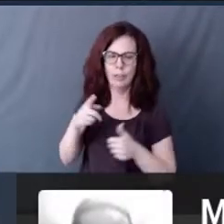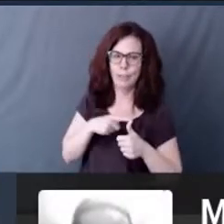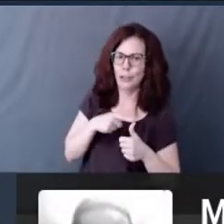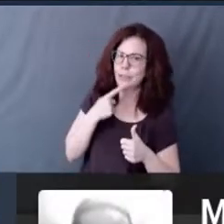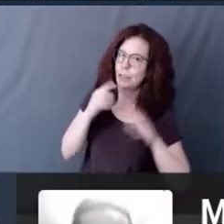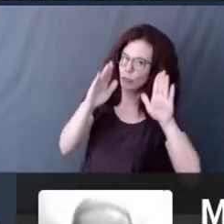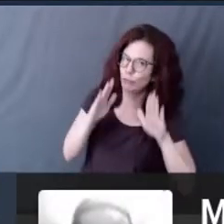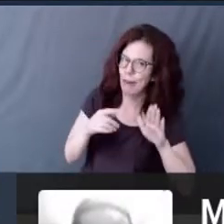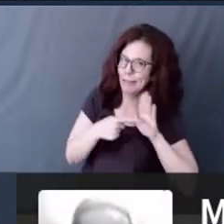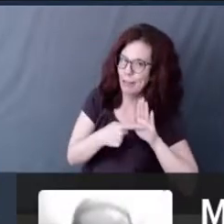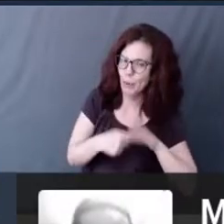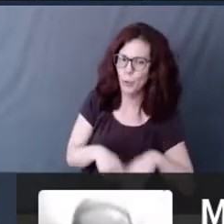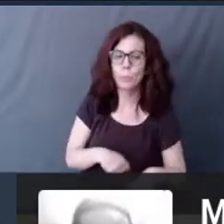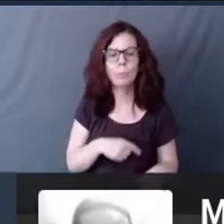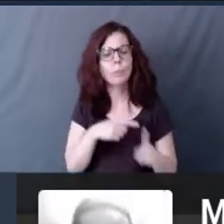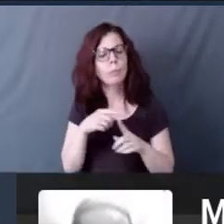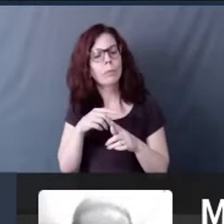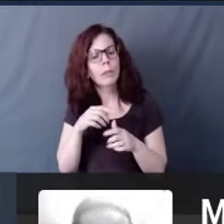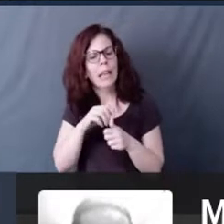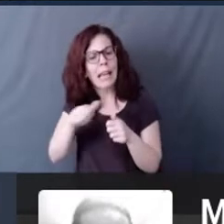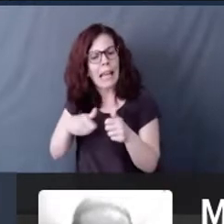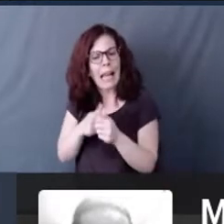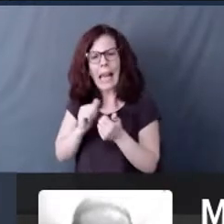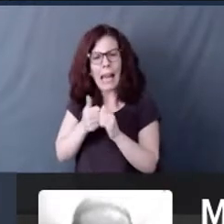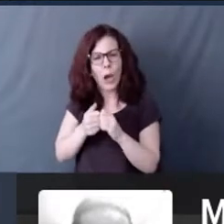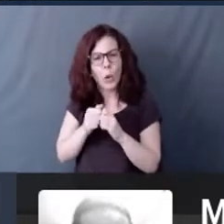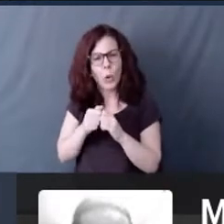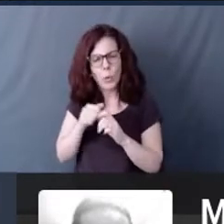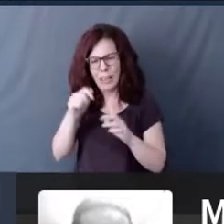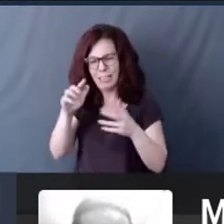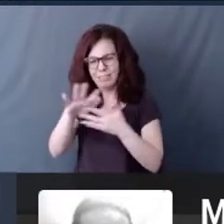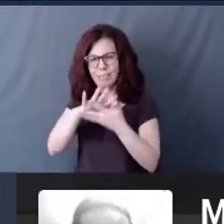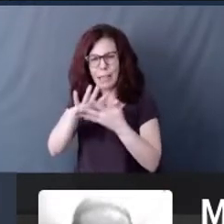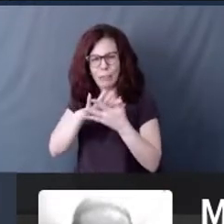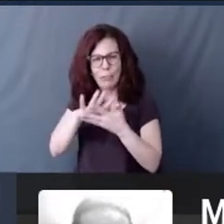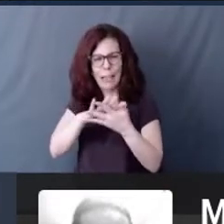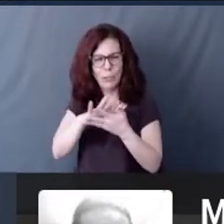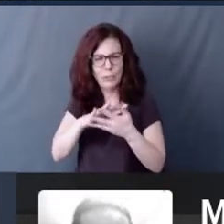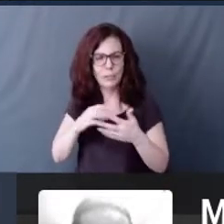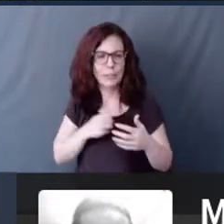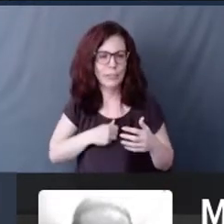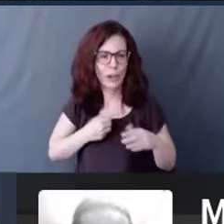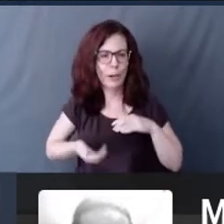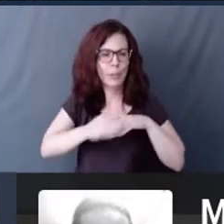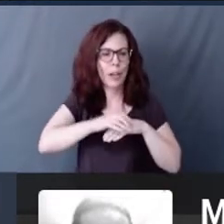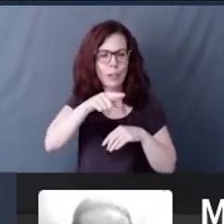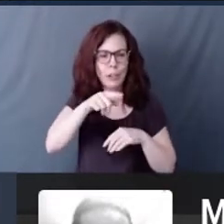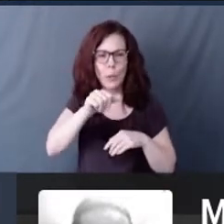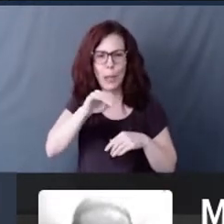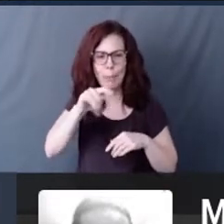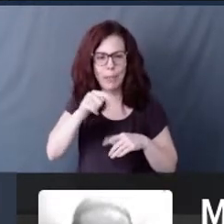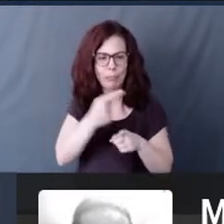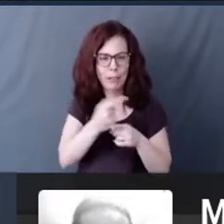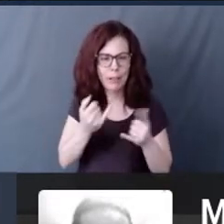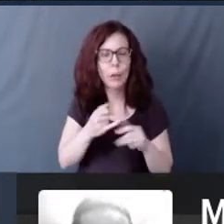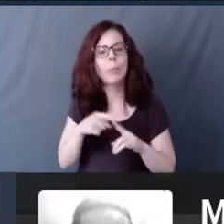"How do you cater to background noise?" I'm sorry, Amit, We're covering you right now, but how do you cater for background?